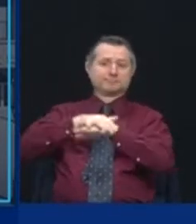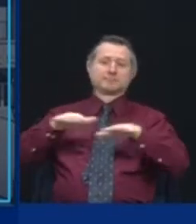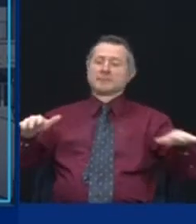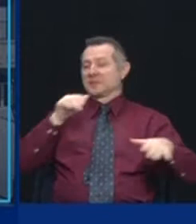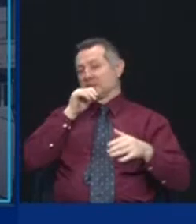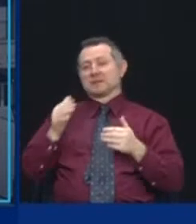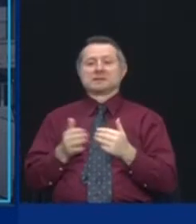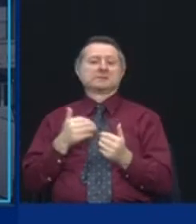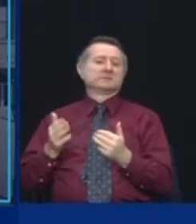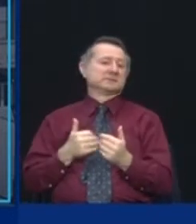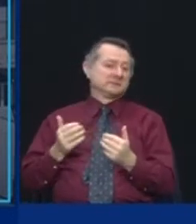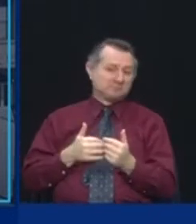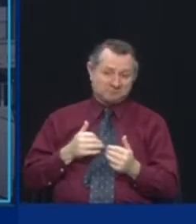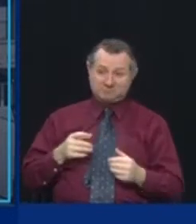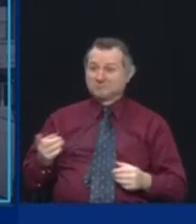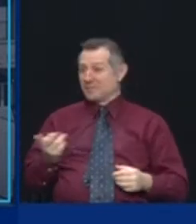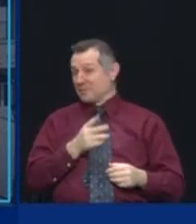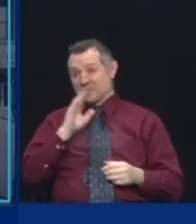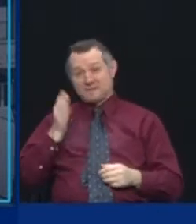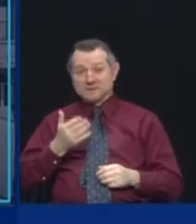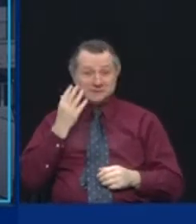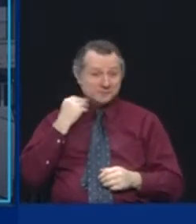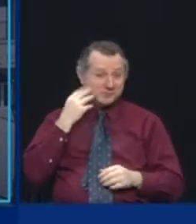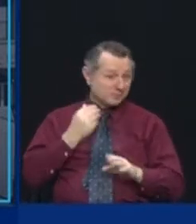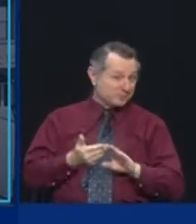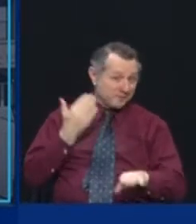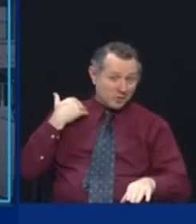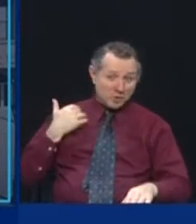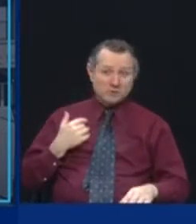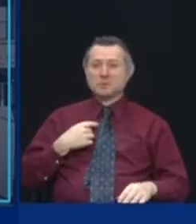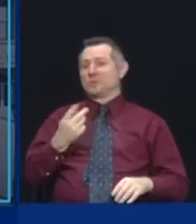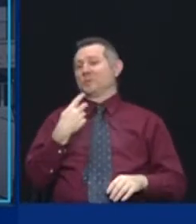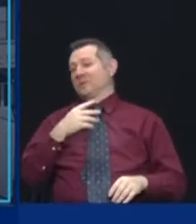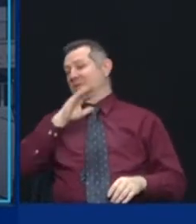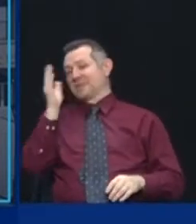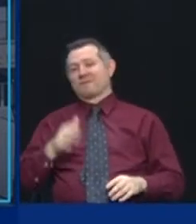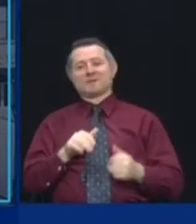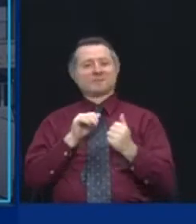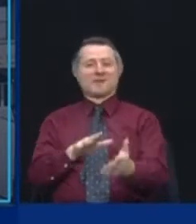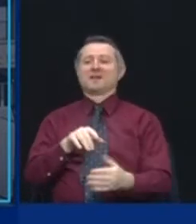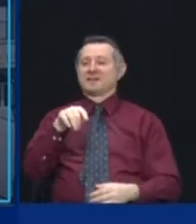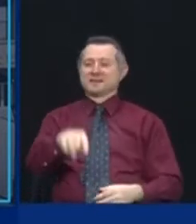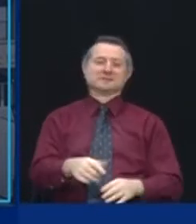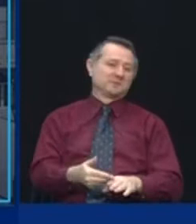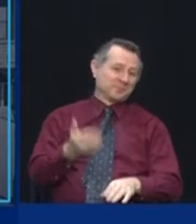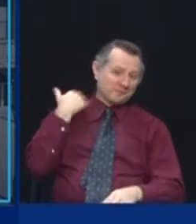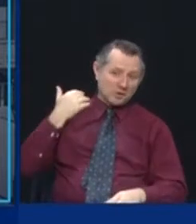THE GENTLEMEN WHO RUN THESE STADIUMS ARE HERE. IT'S NOT EASY TO DO THIS. NOBODY HAS DONE THIS BEFORE. NOBODY HAS DONE ANY OF THIS